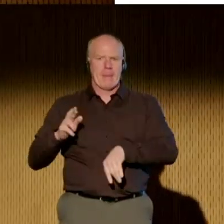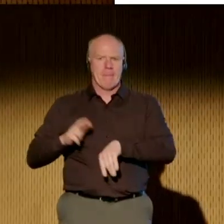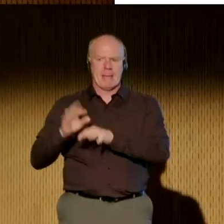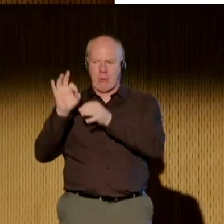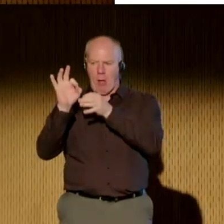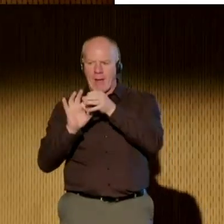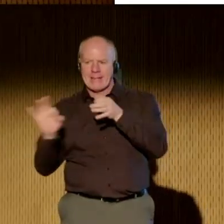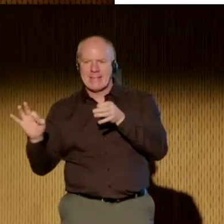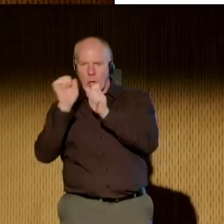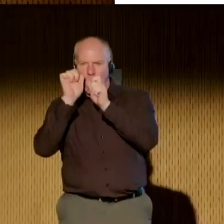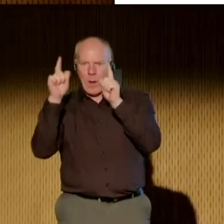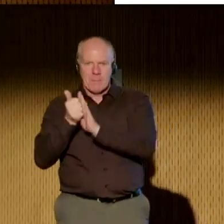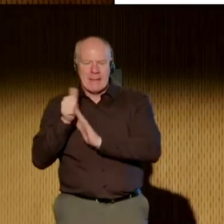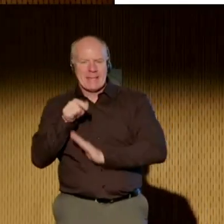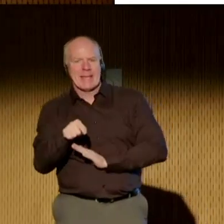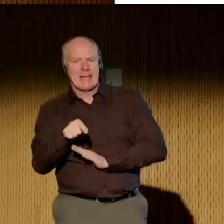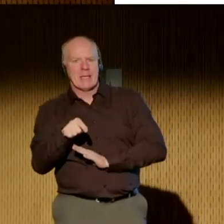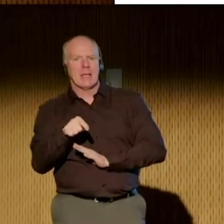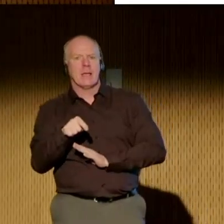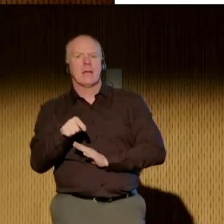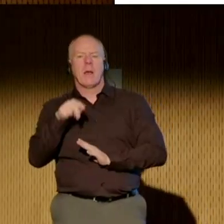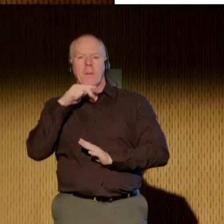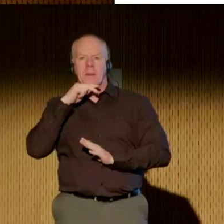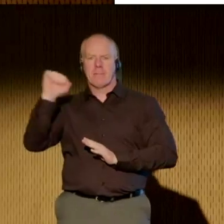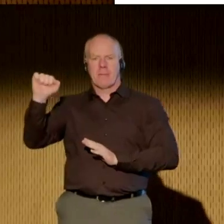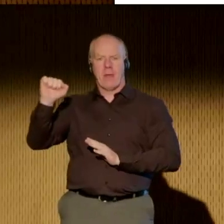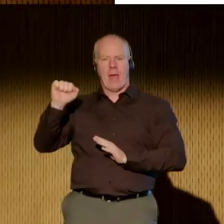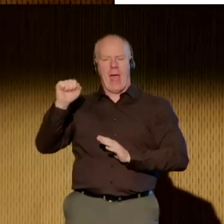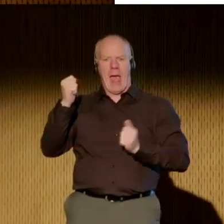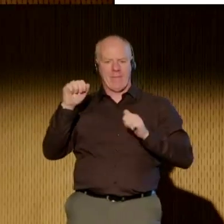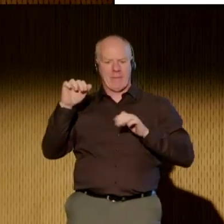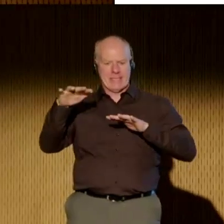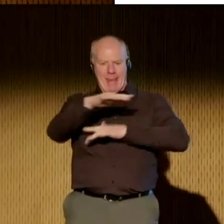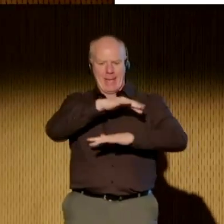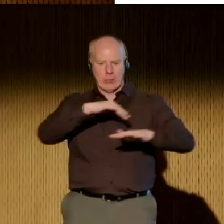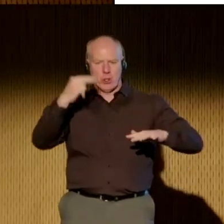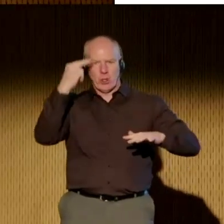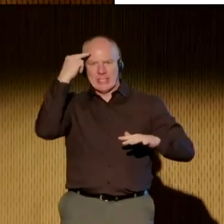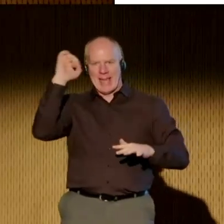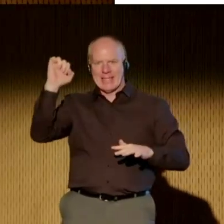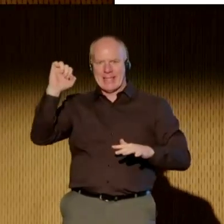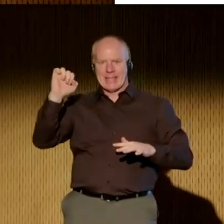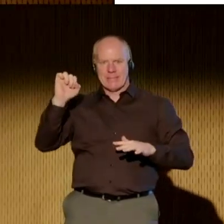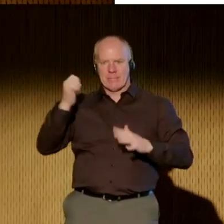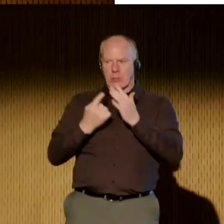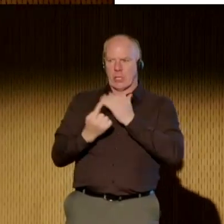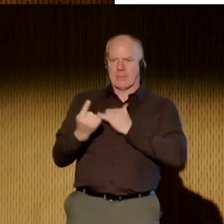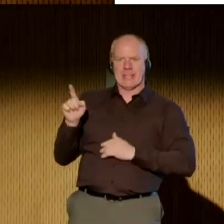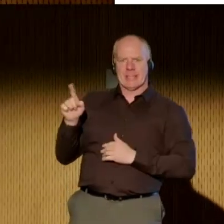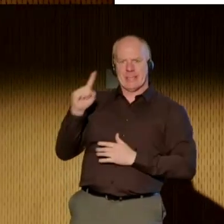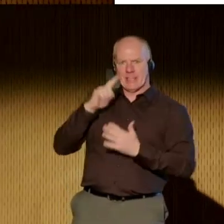awareness and teaching practice by developing both spatial literacy and spatial agency. Central to